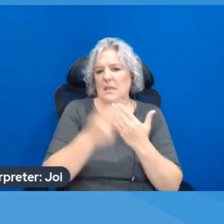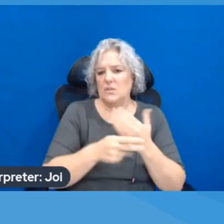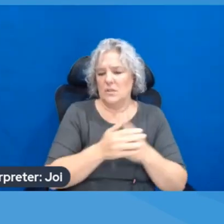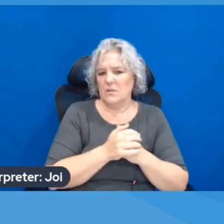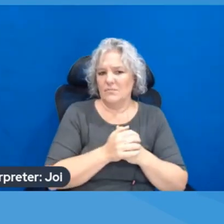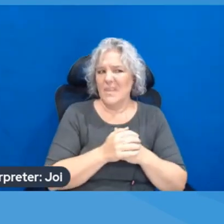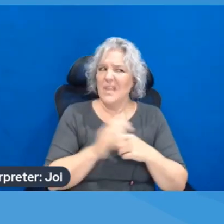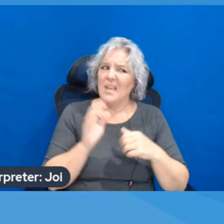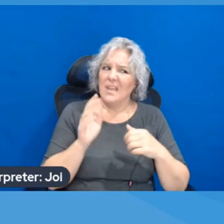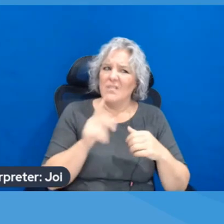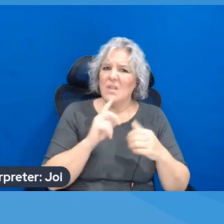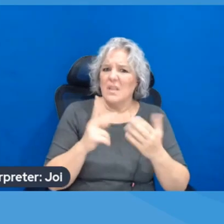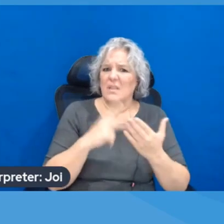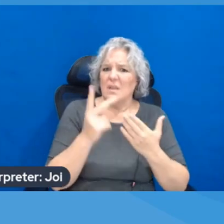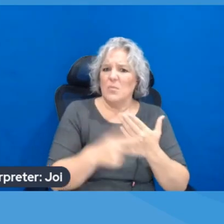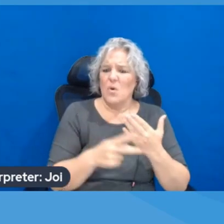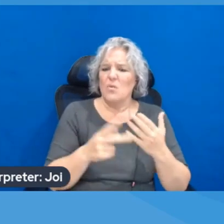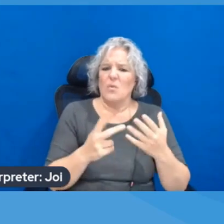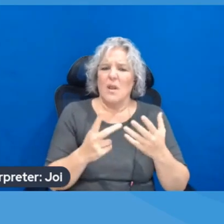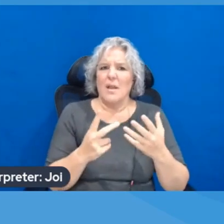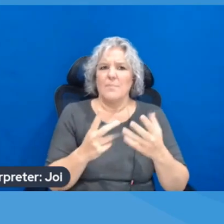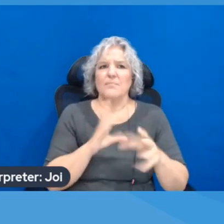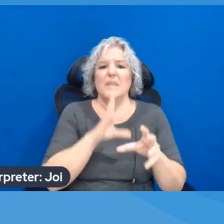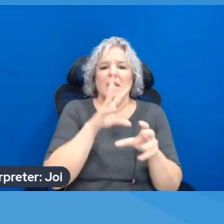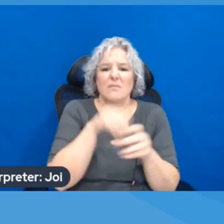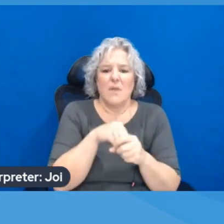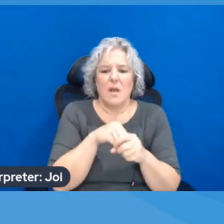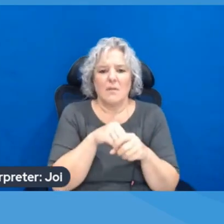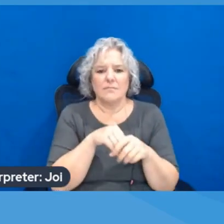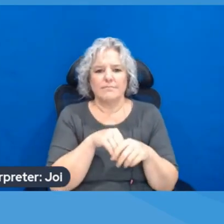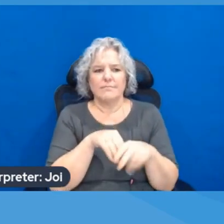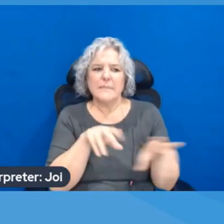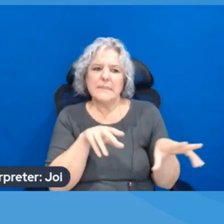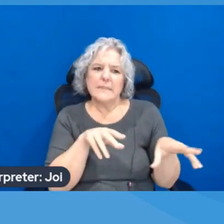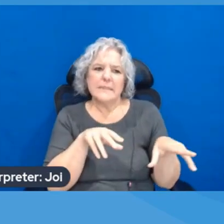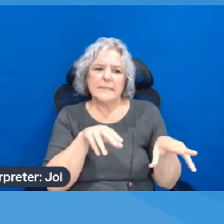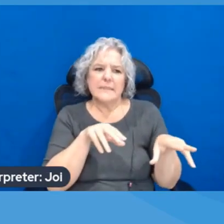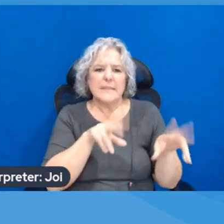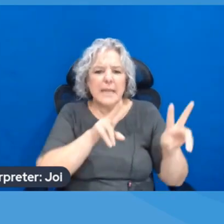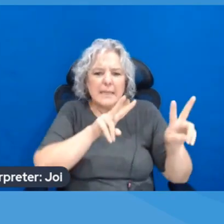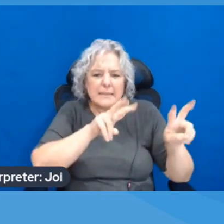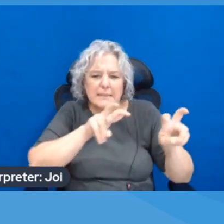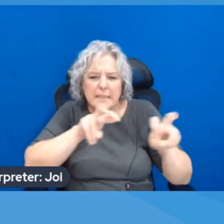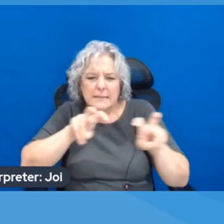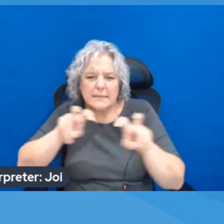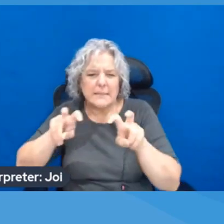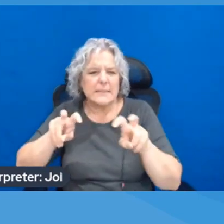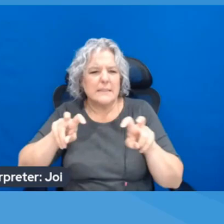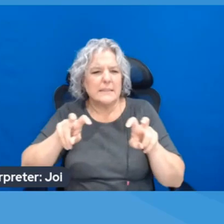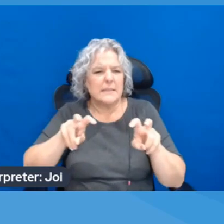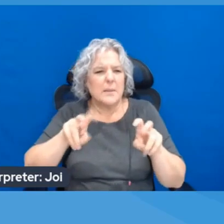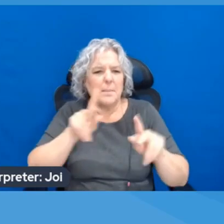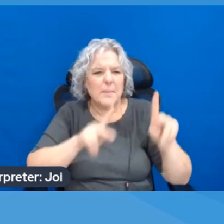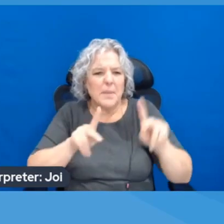we are currently engaged in assessing individual's readiness for equity.